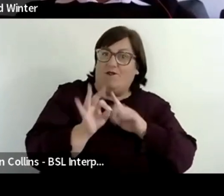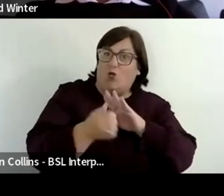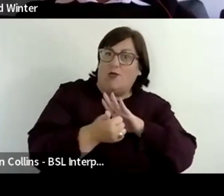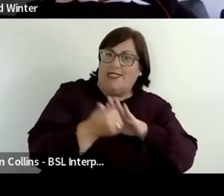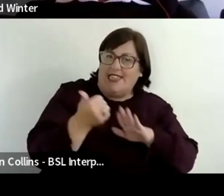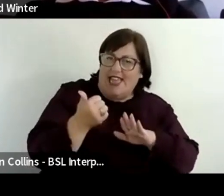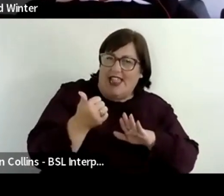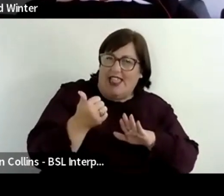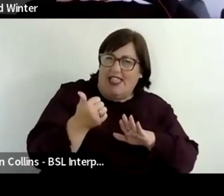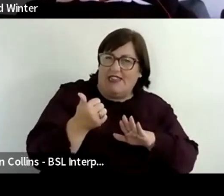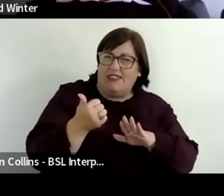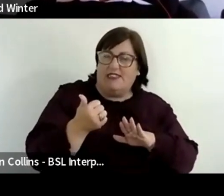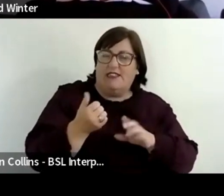Give yourself the best chance.